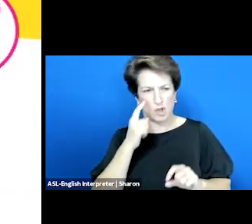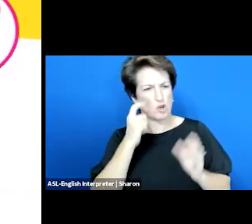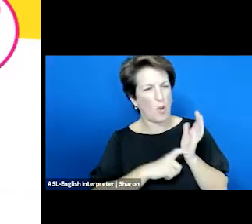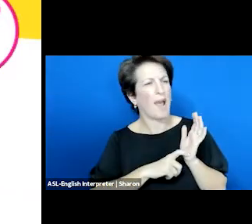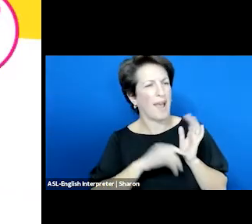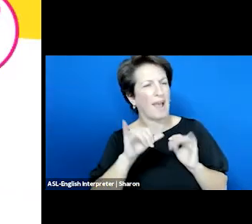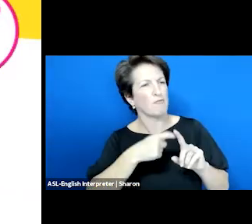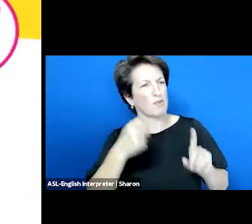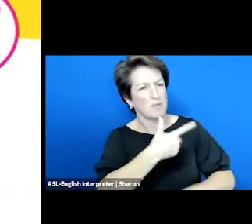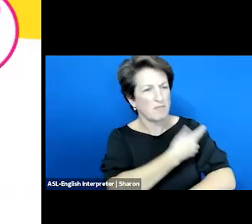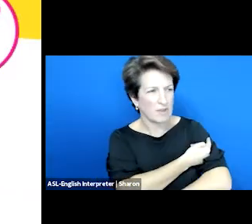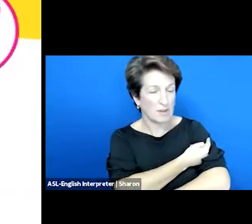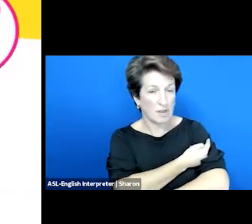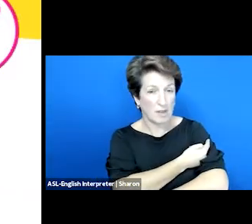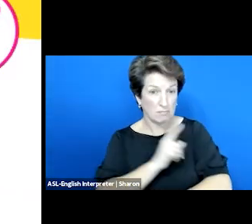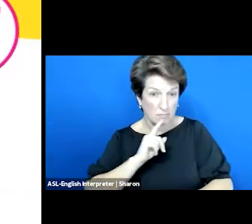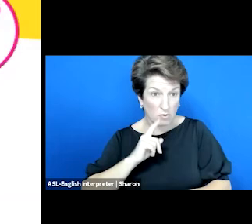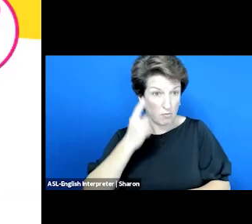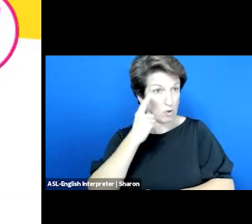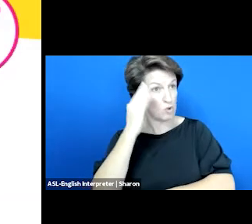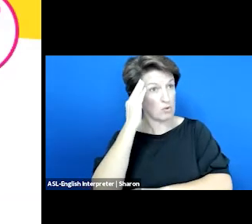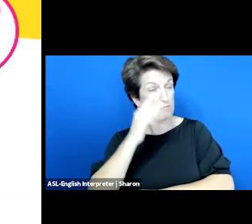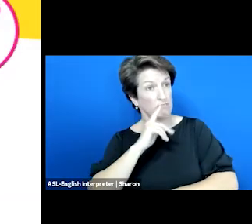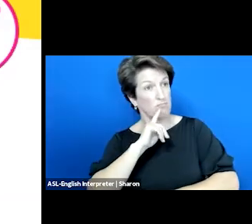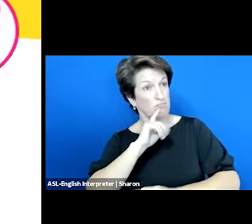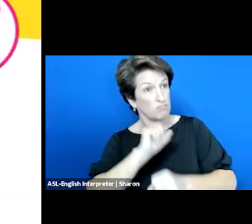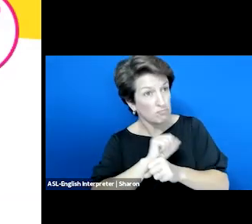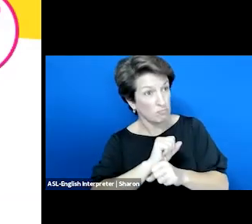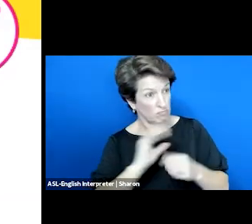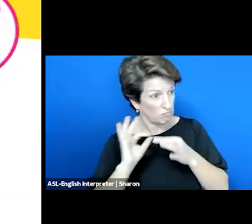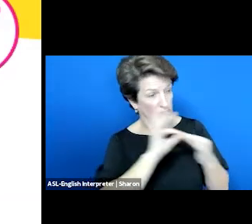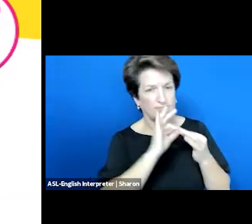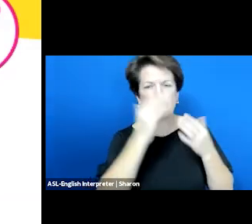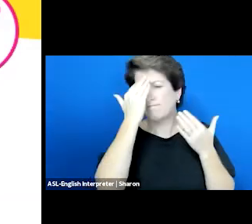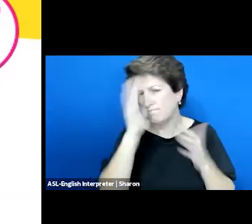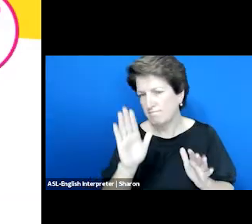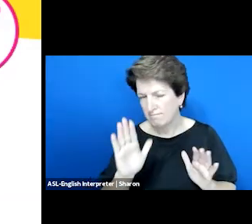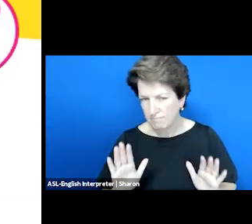occur in about one in six individuals that have periods.